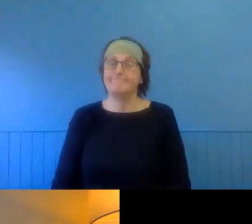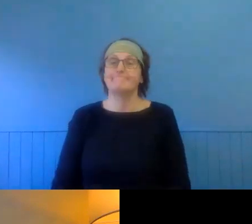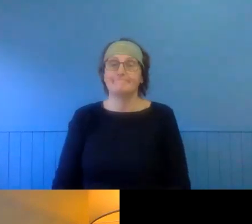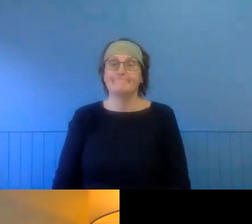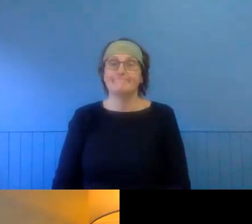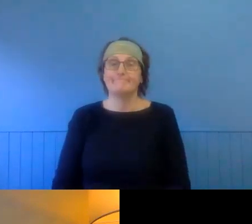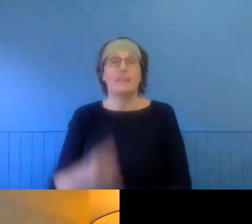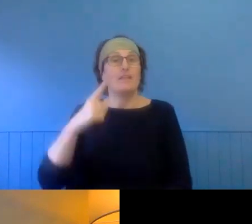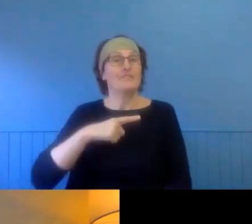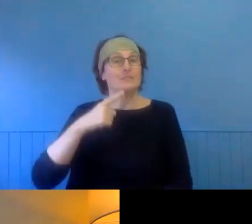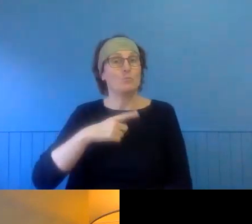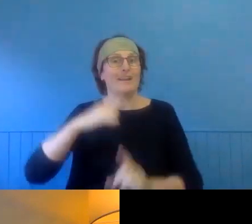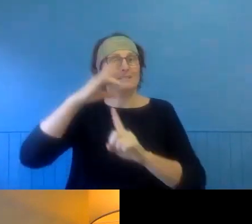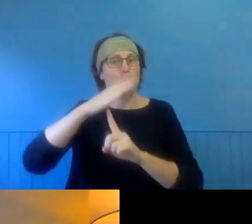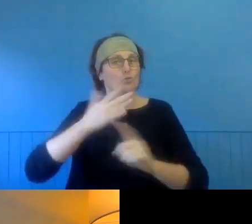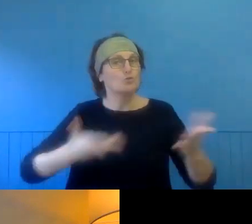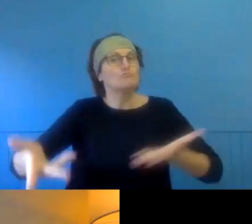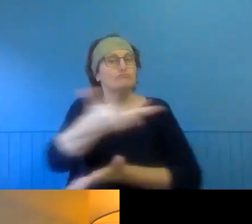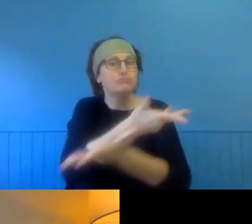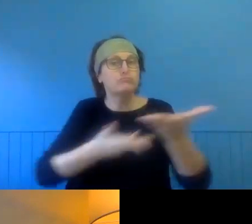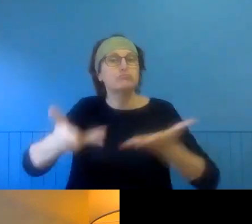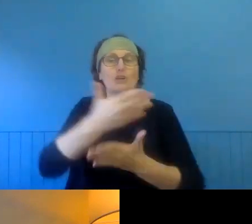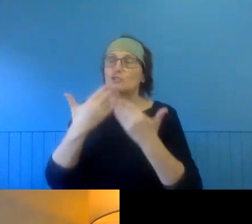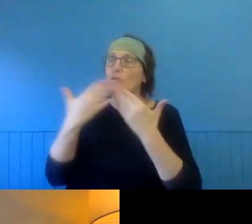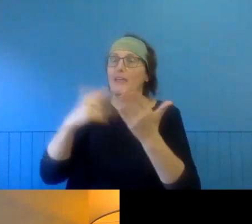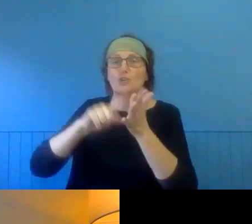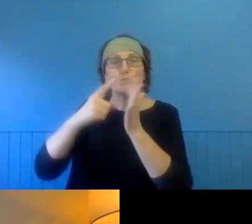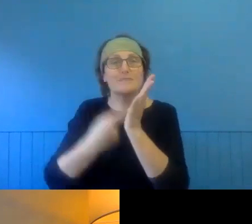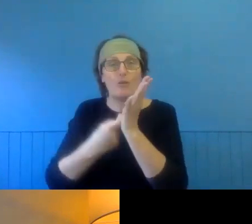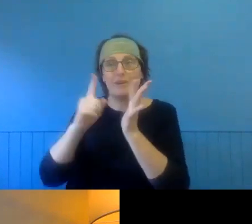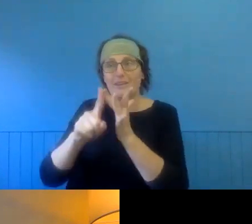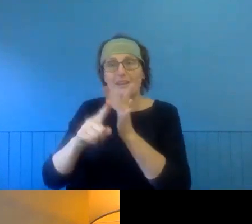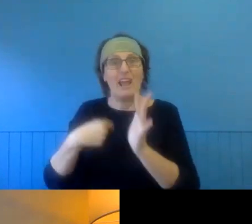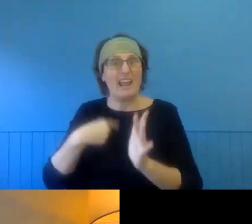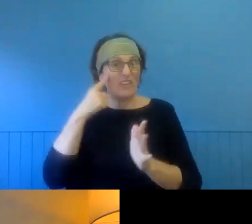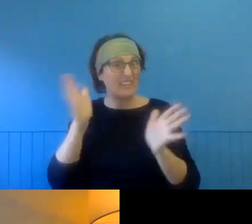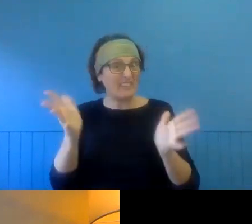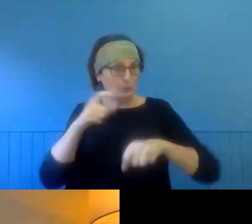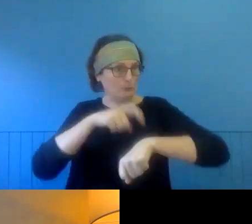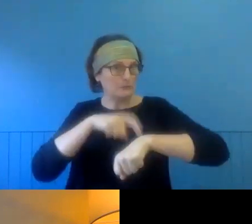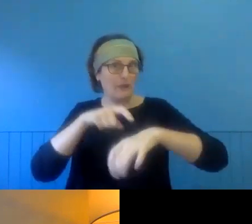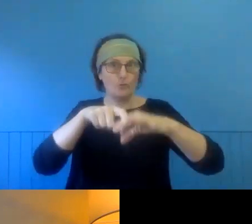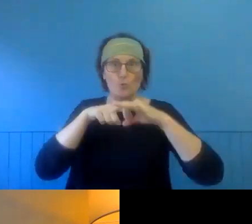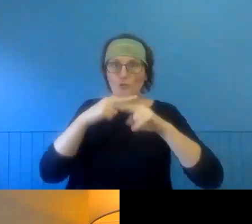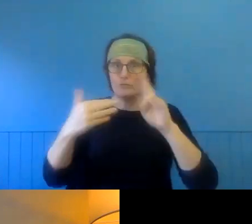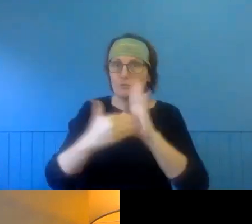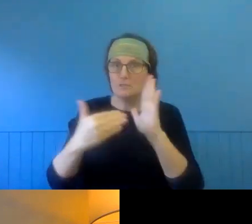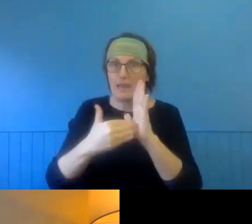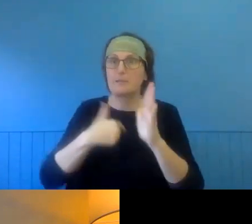conversations are so critical. So I really thank you, Terri. I think that's all the questions we have time for today. I appreciate